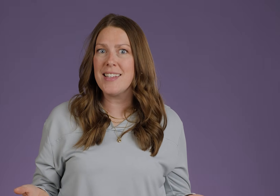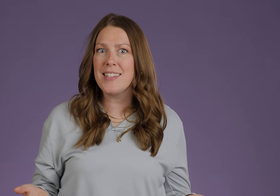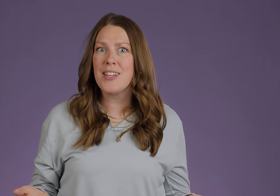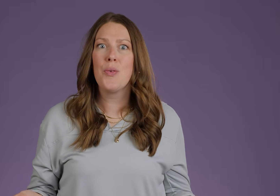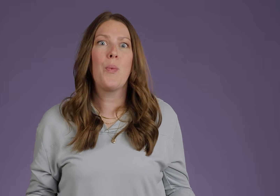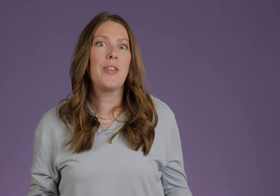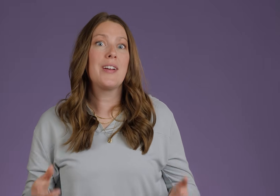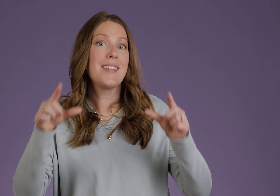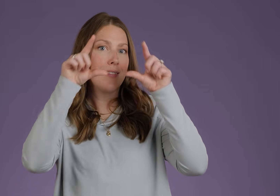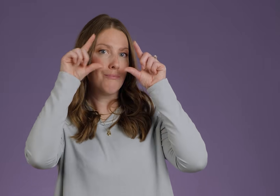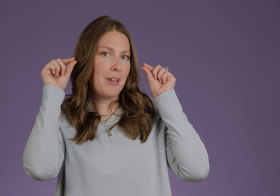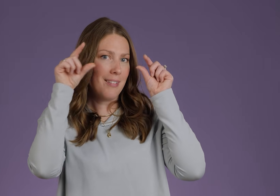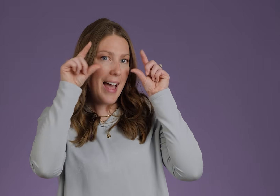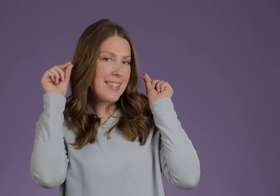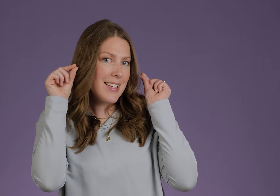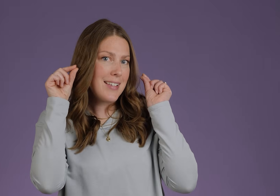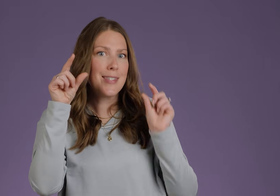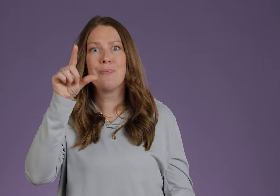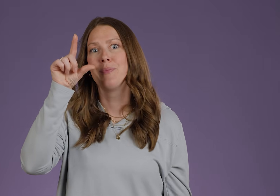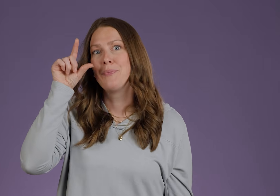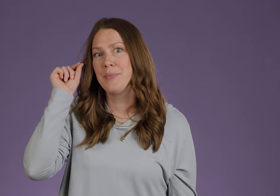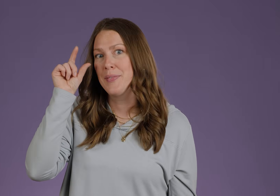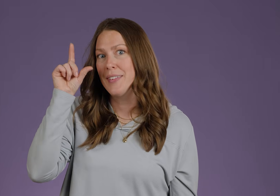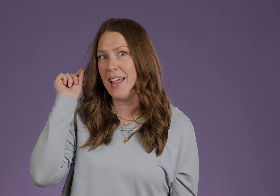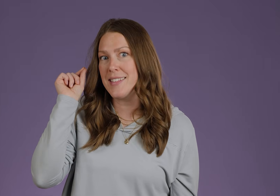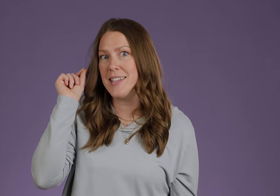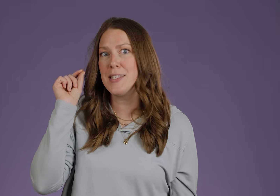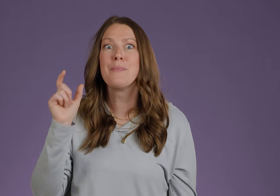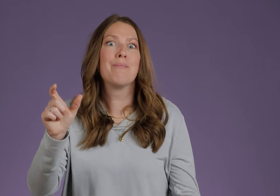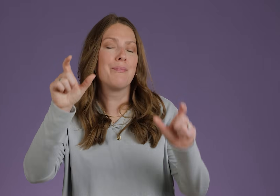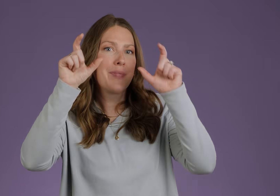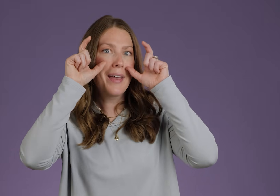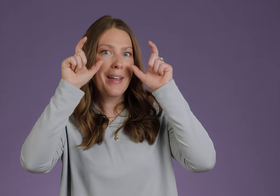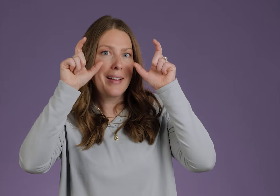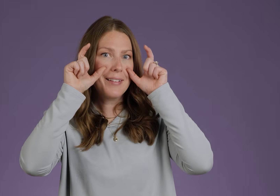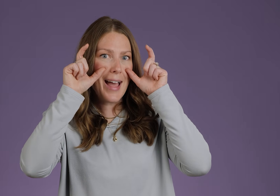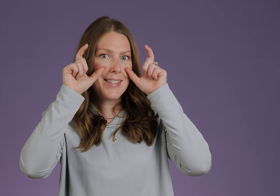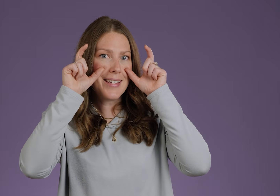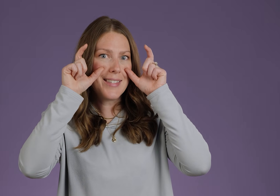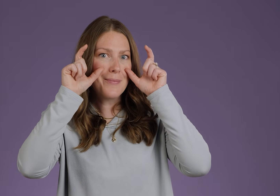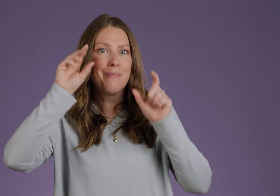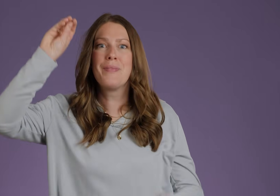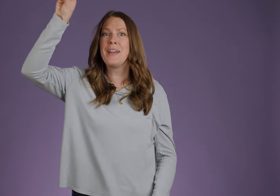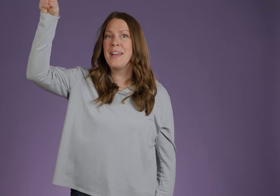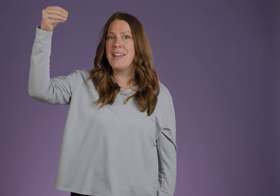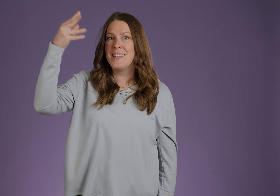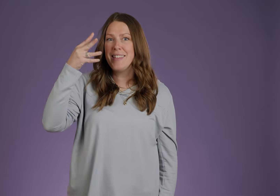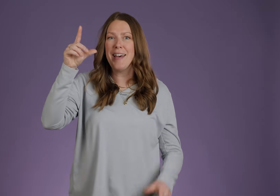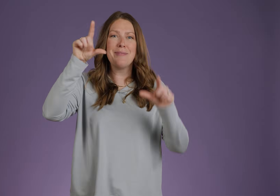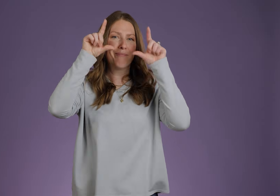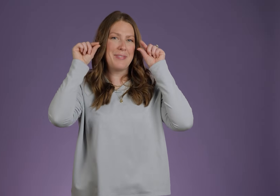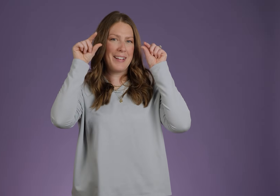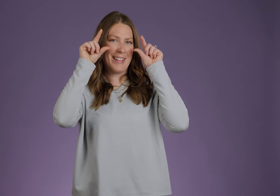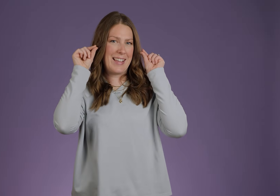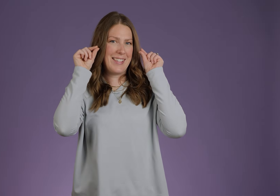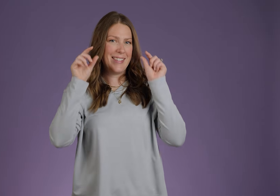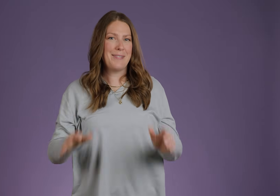Whether it's glasses, glasses, glasses, sunglasses.